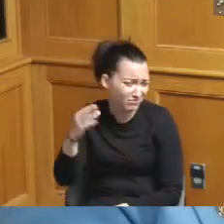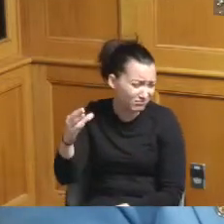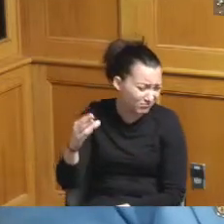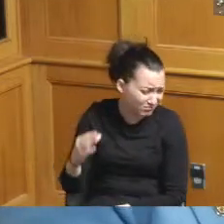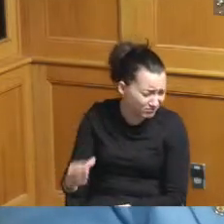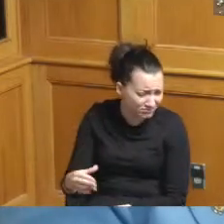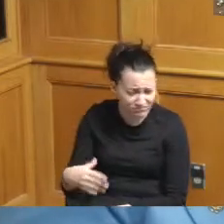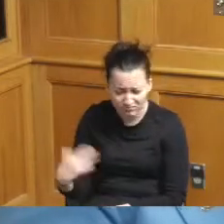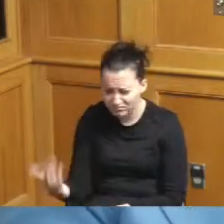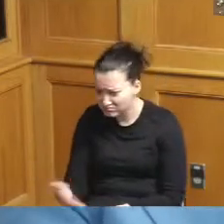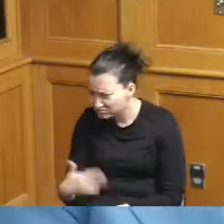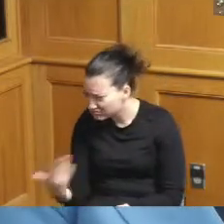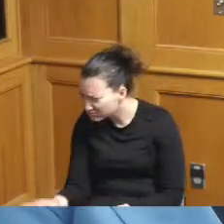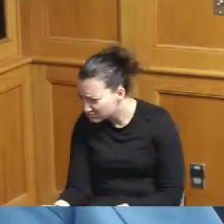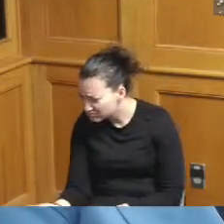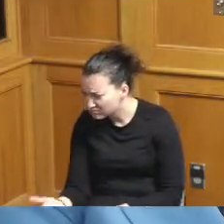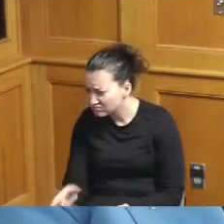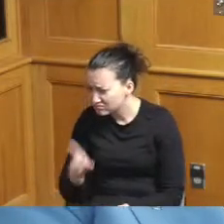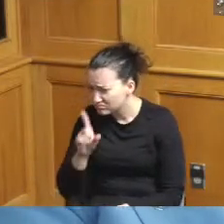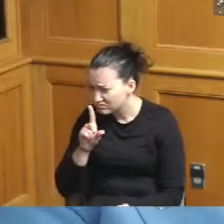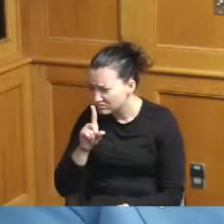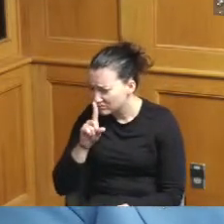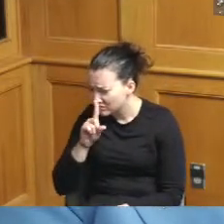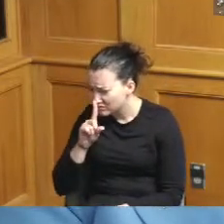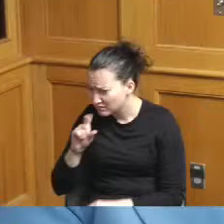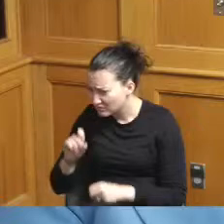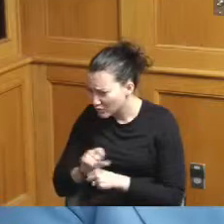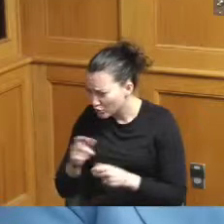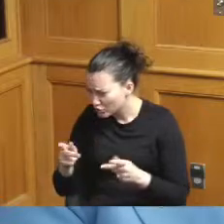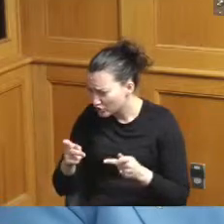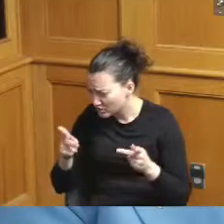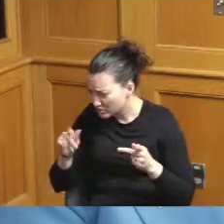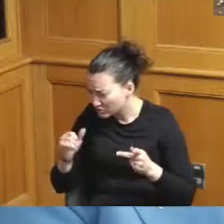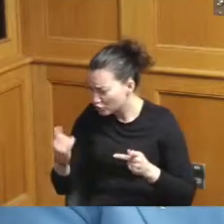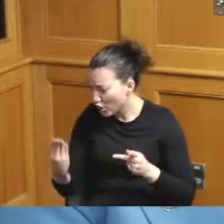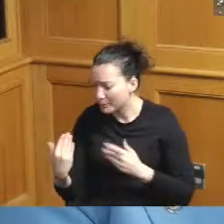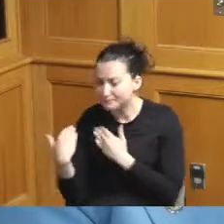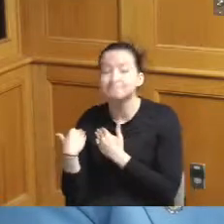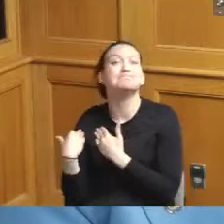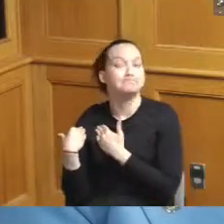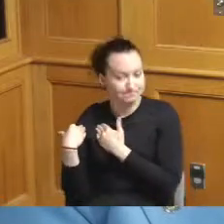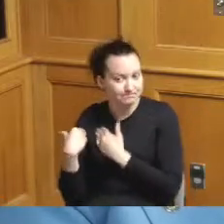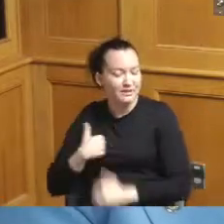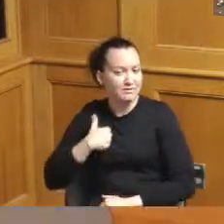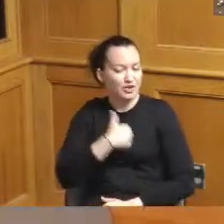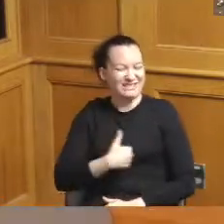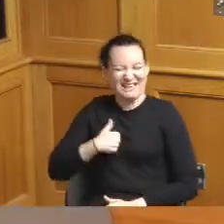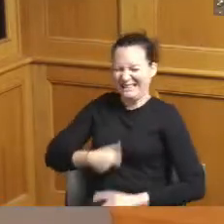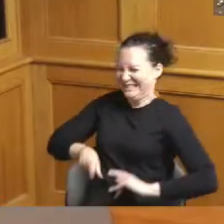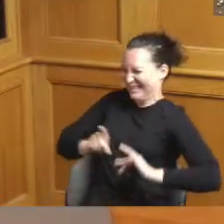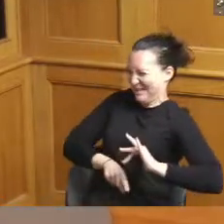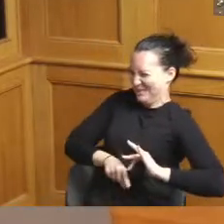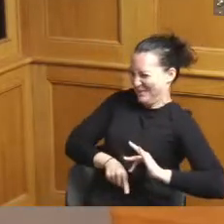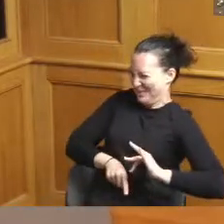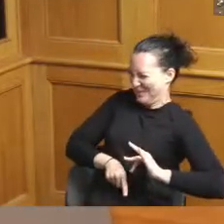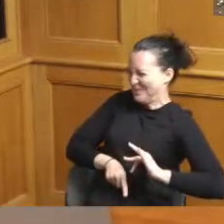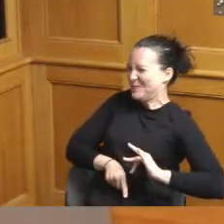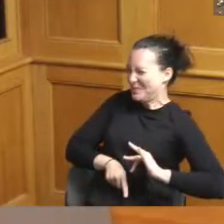for the actual position or sure so I apologize I skipped I did skip over the the subscription